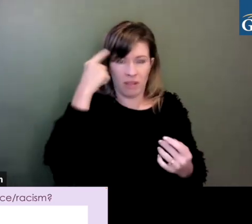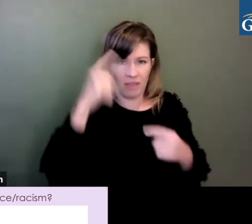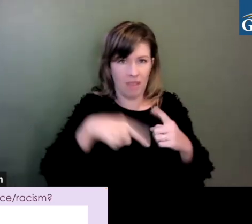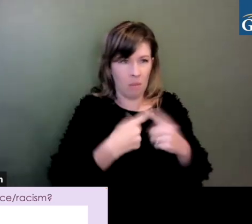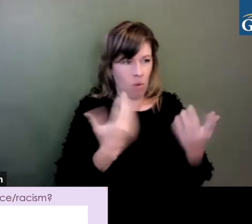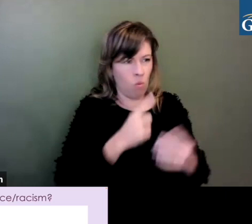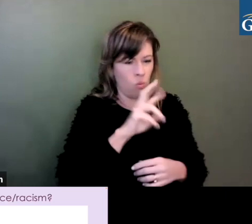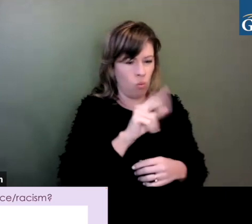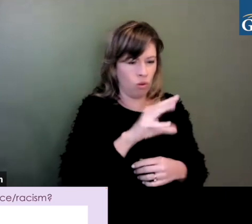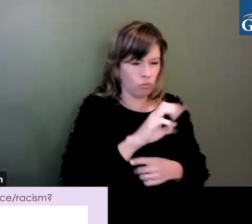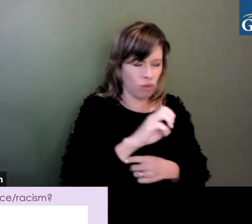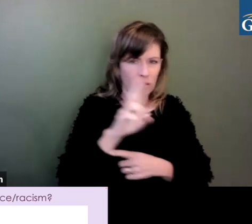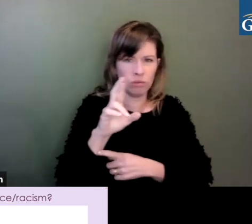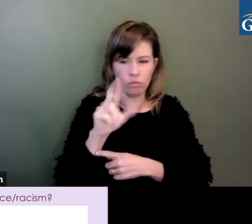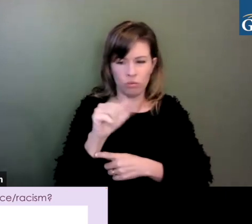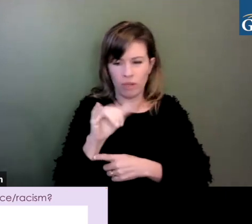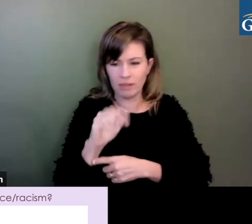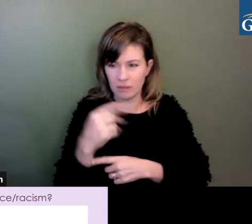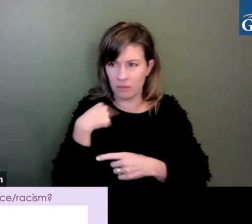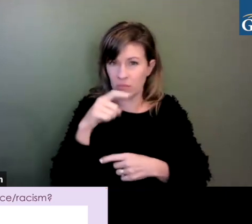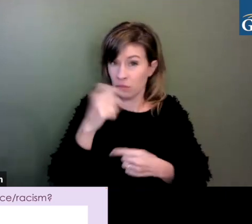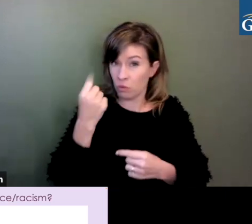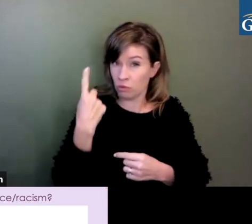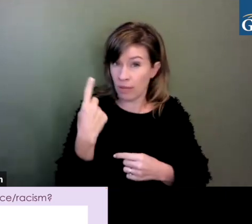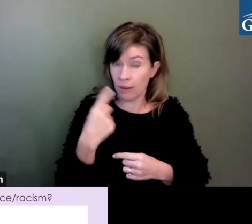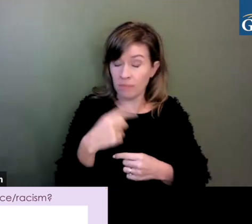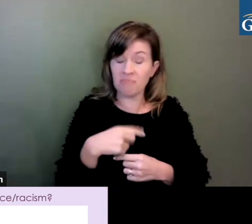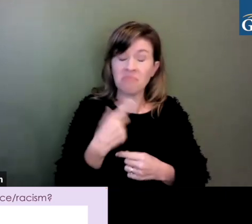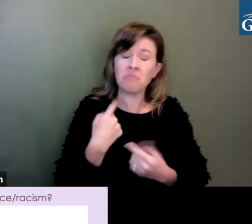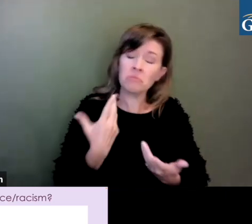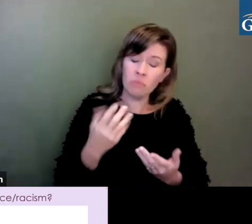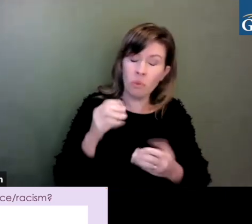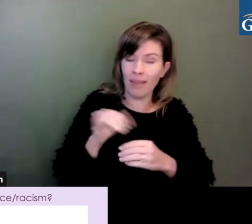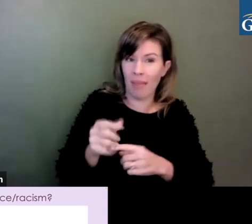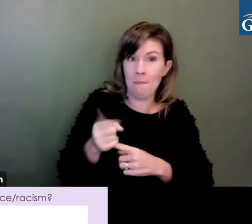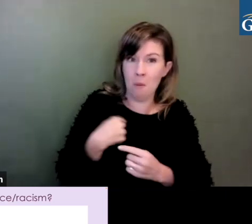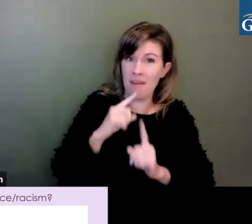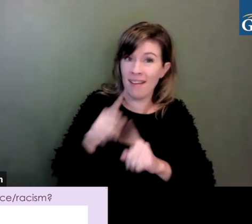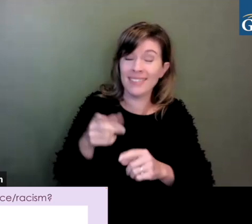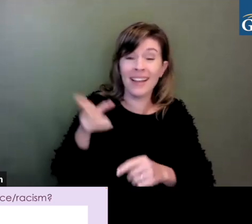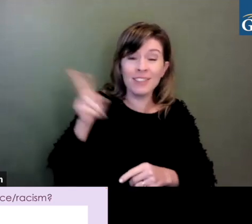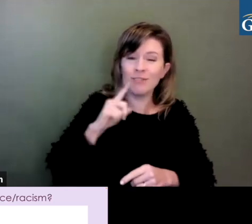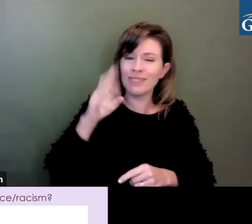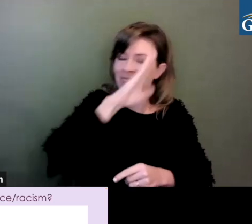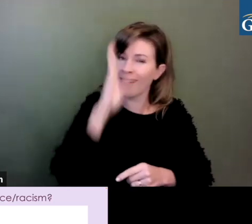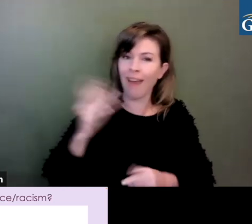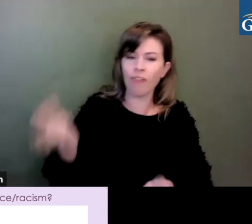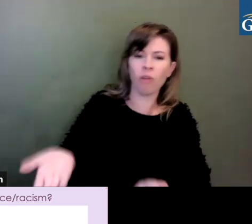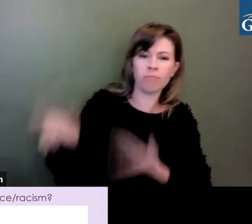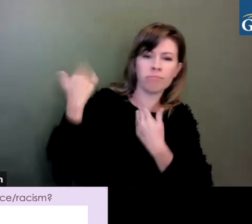racism is. So one of them, one response I gave is that history is never just in the past. So we talk a lot about